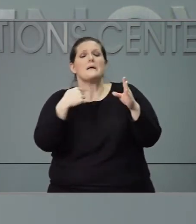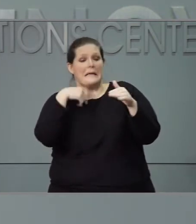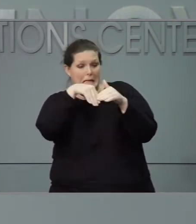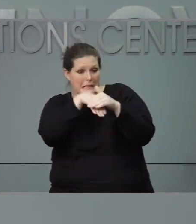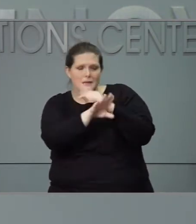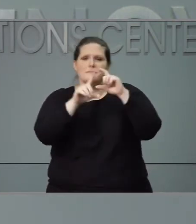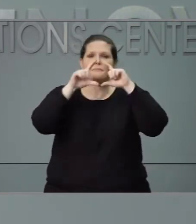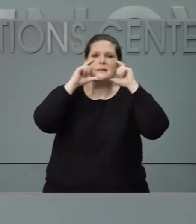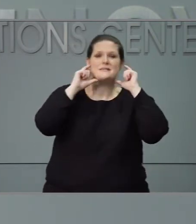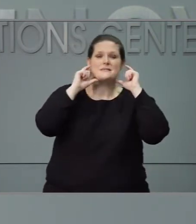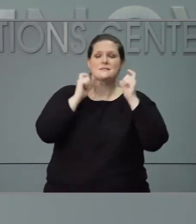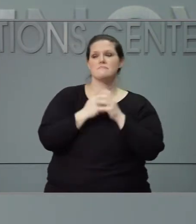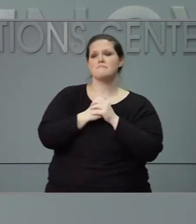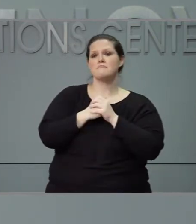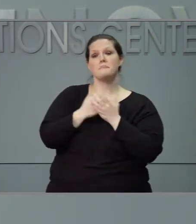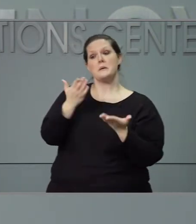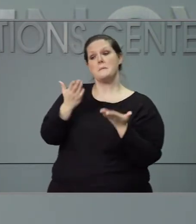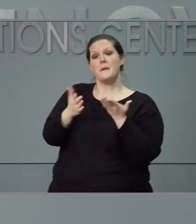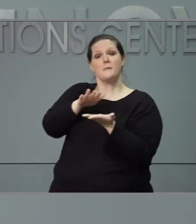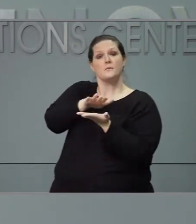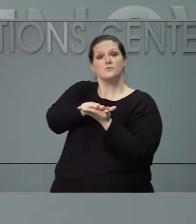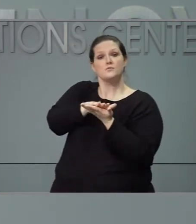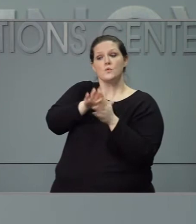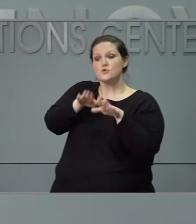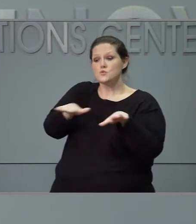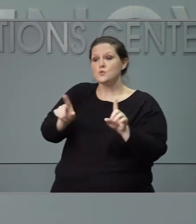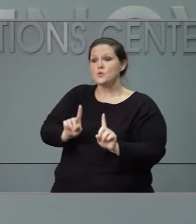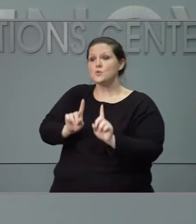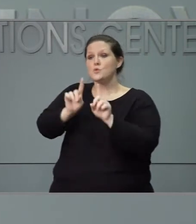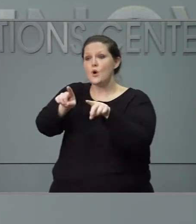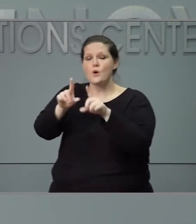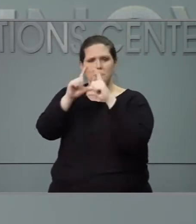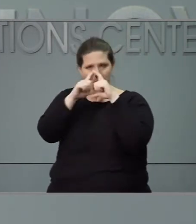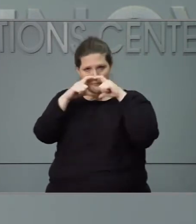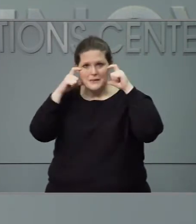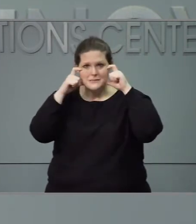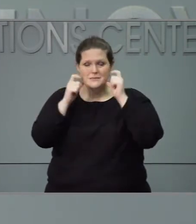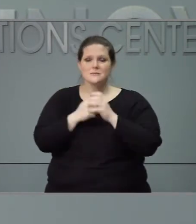TENIDO QUE SOBRE PONERNOS A LA PROPUESTA DE LEY DE SANITARIO